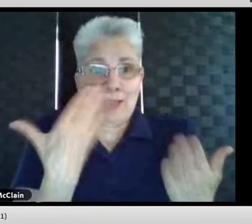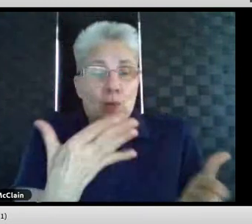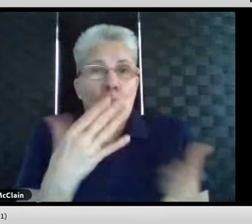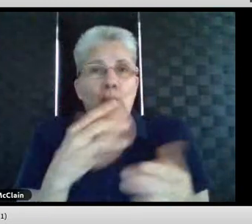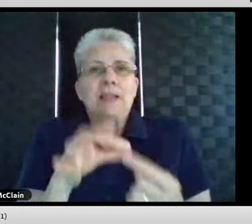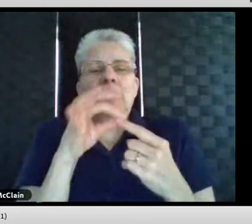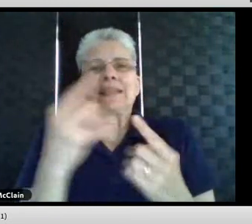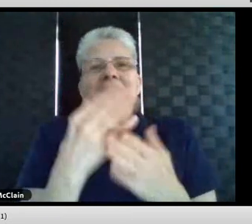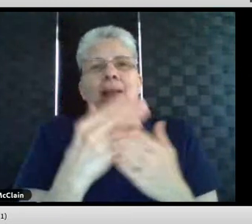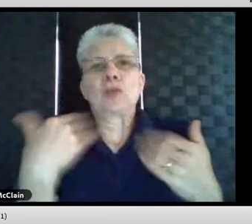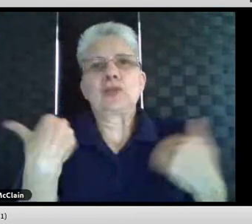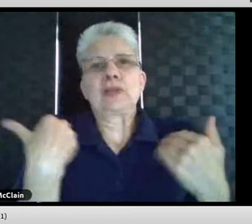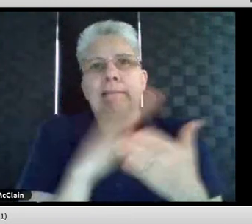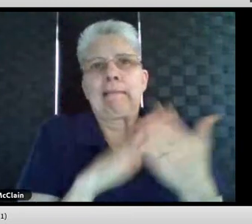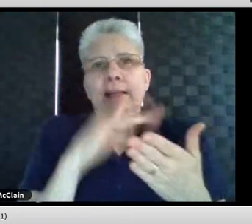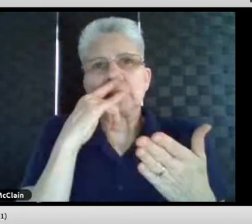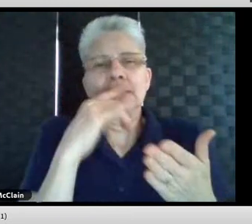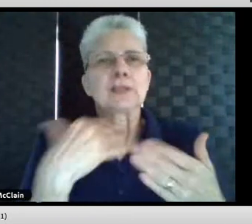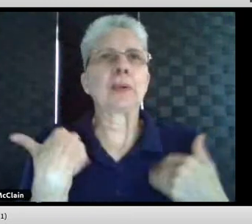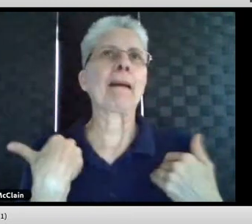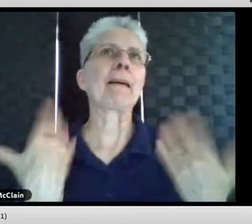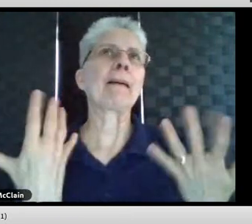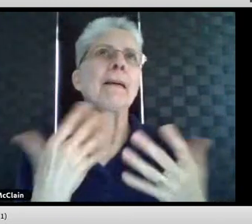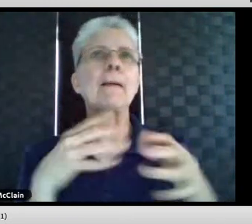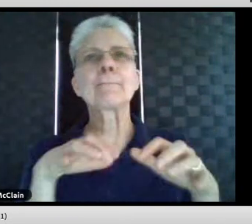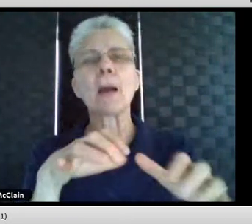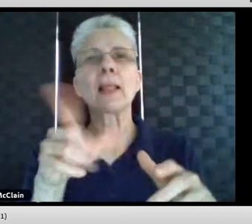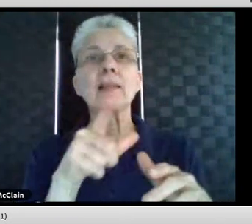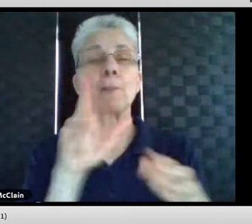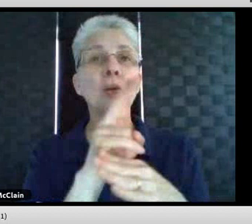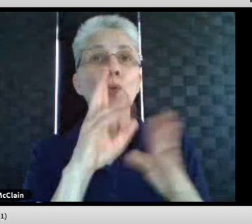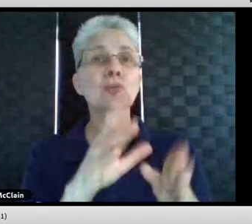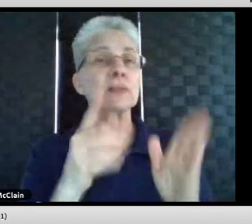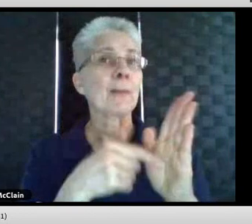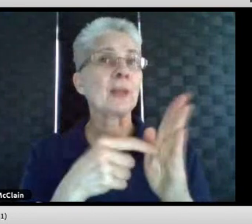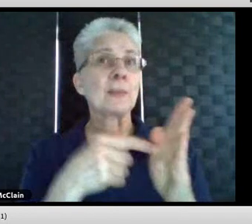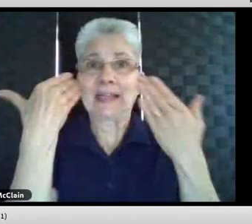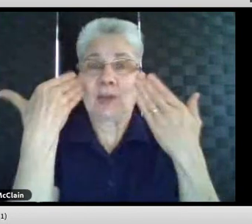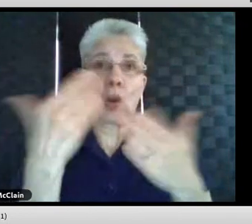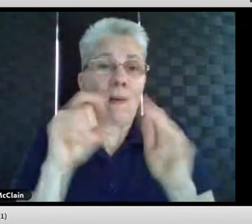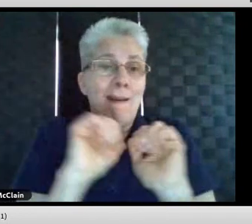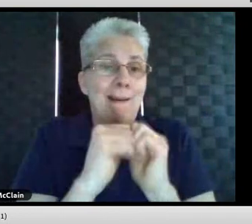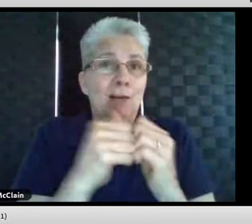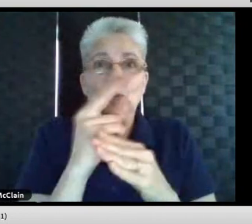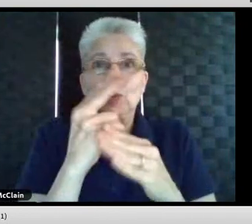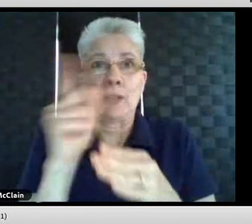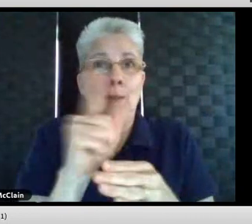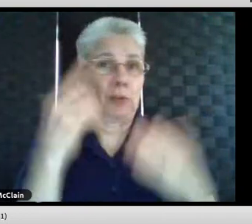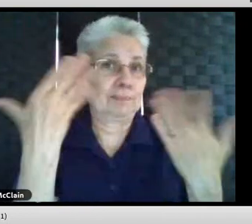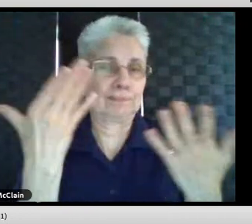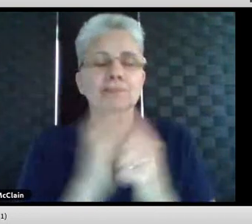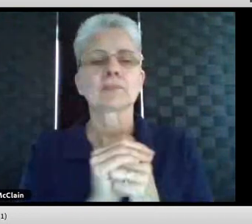some of those young college kids or those young public-library users. Sometimes they don't know, right? Okay.